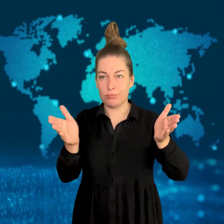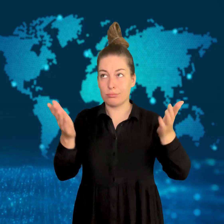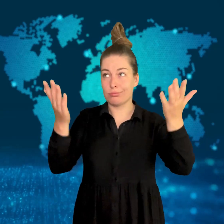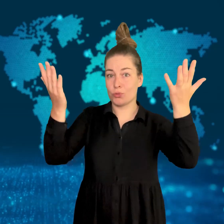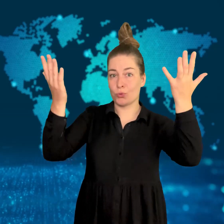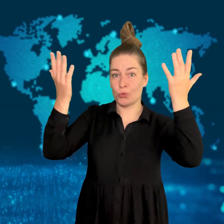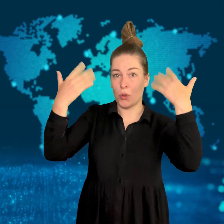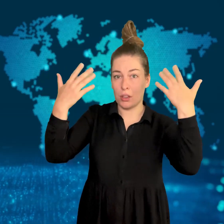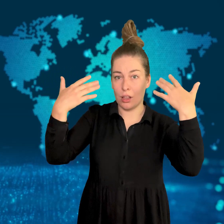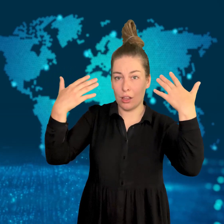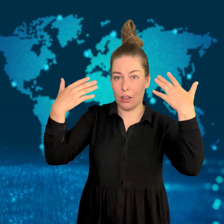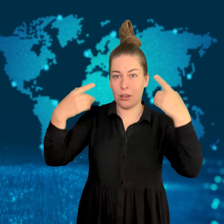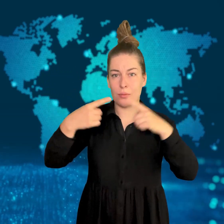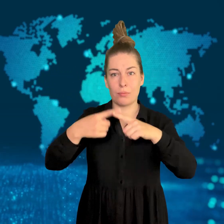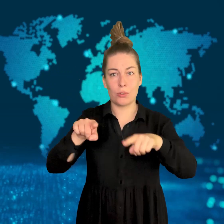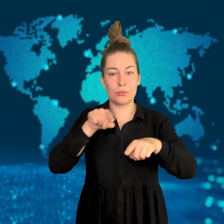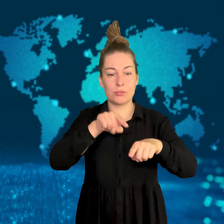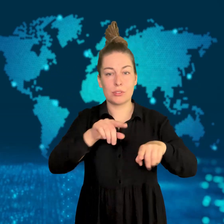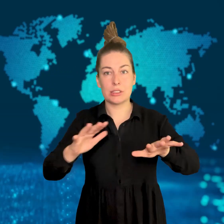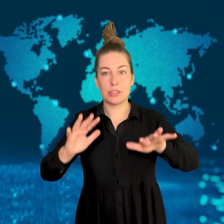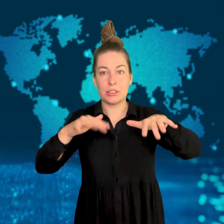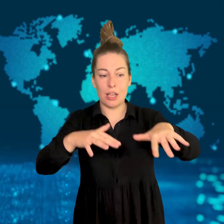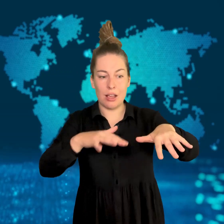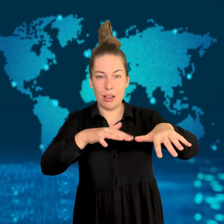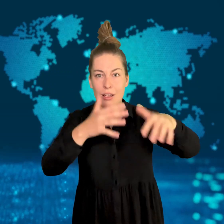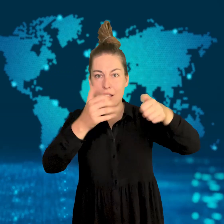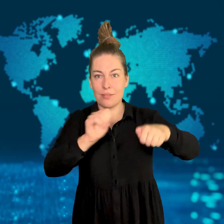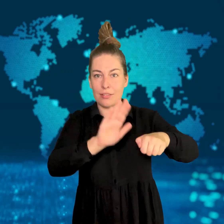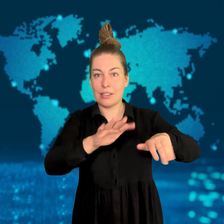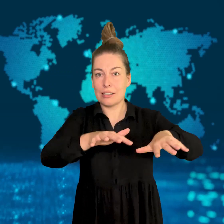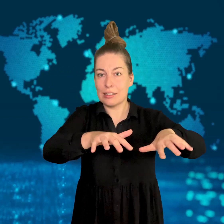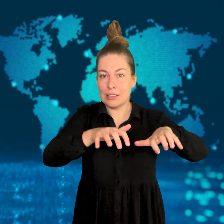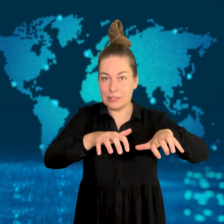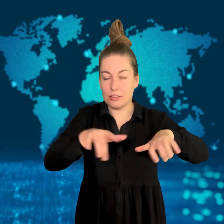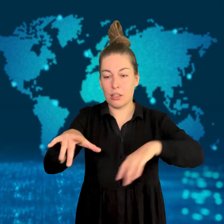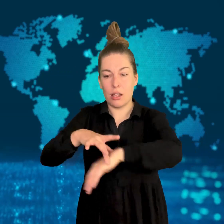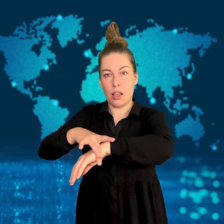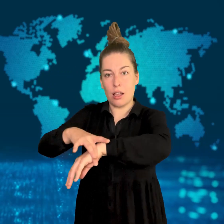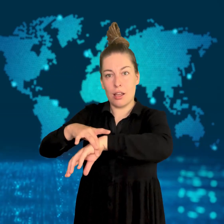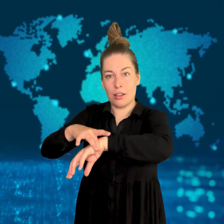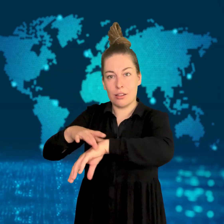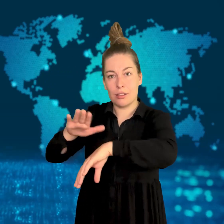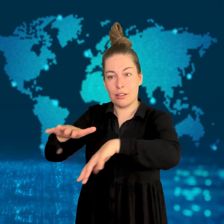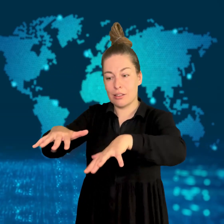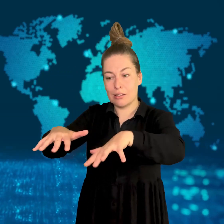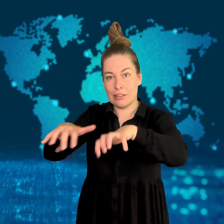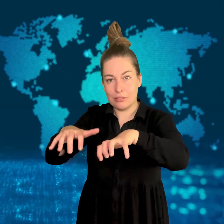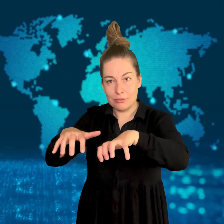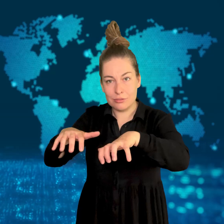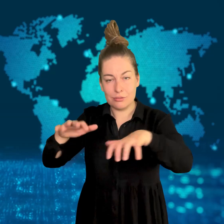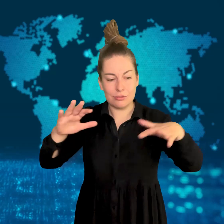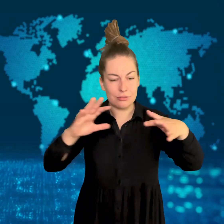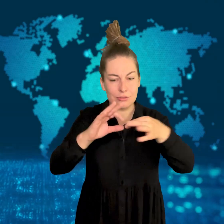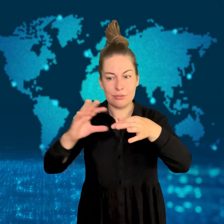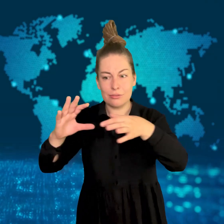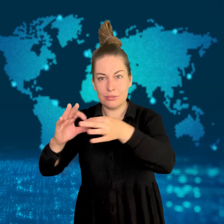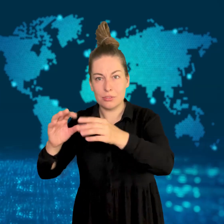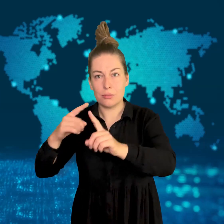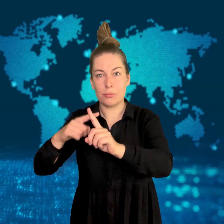He said the team used research on many topics - atmosphere